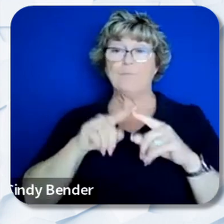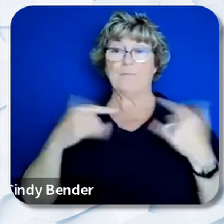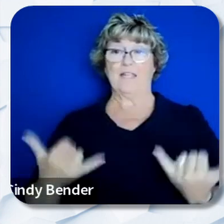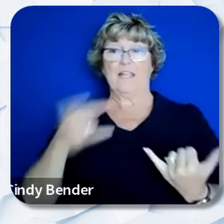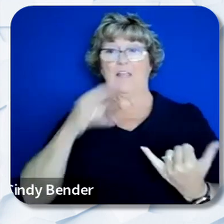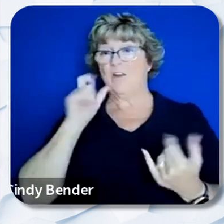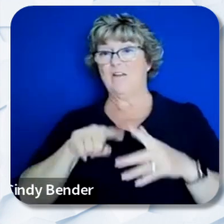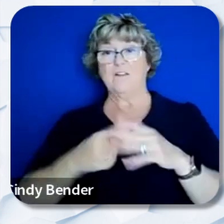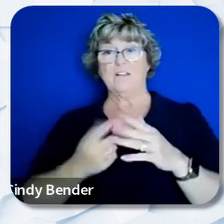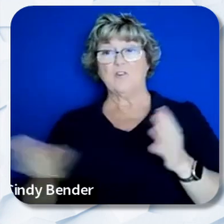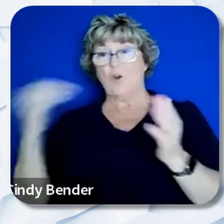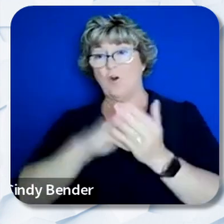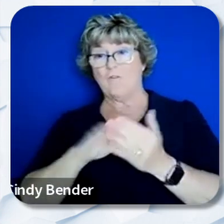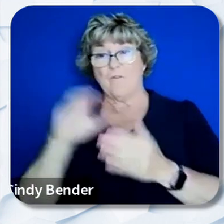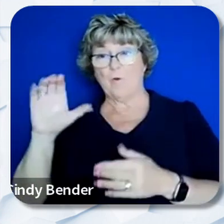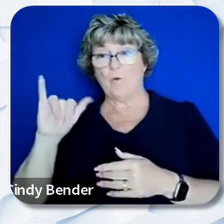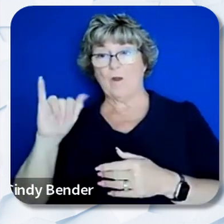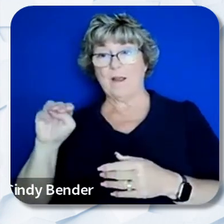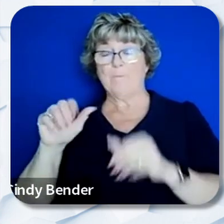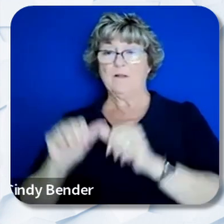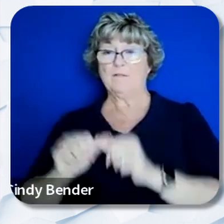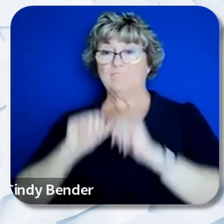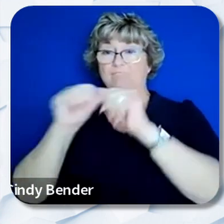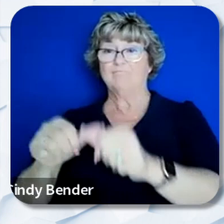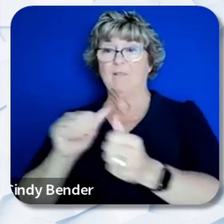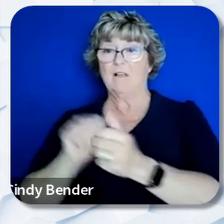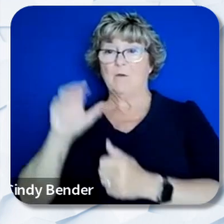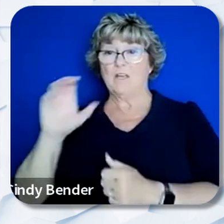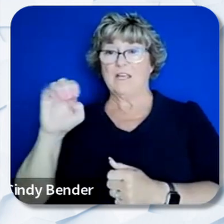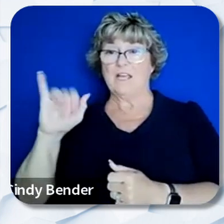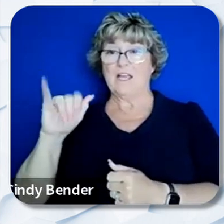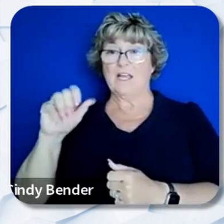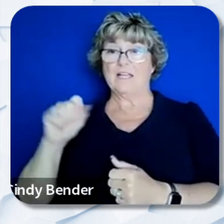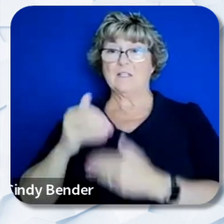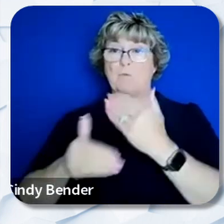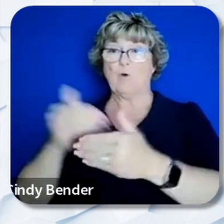start over with the CIM. You will be continuing through the CCEIS process for at least one